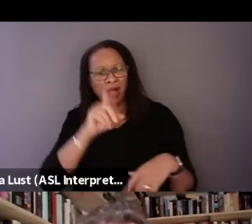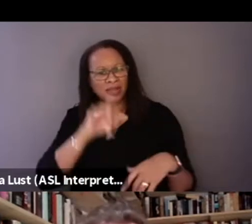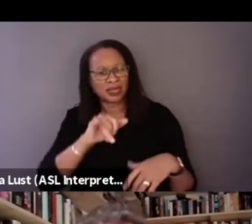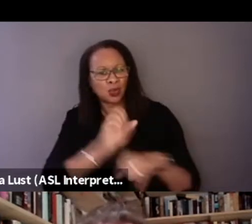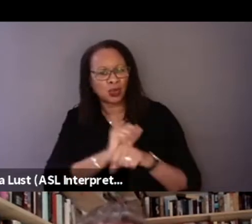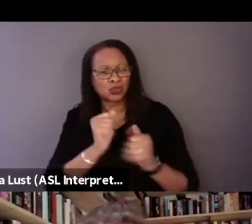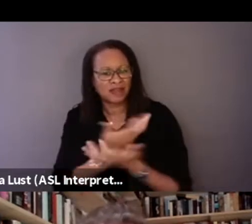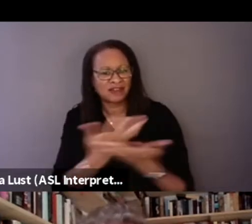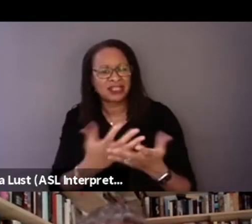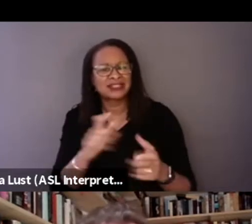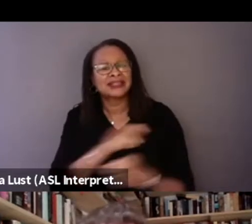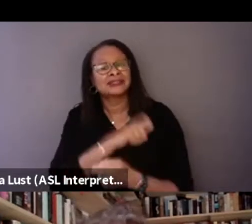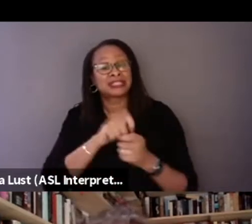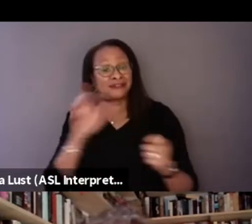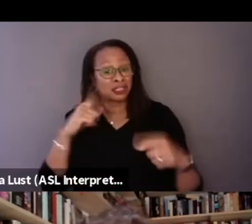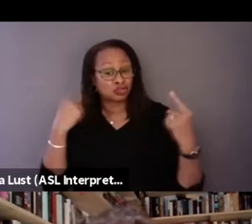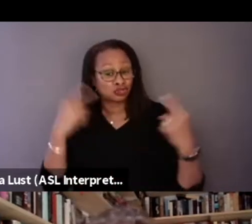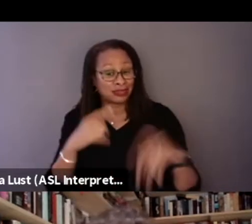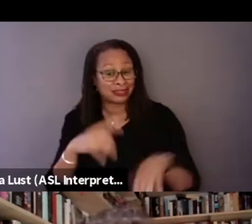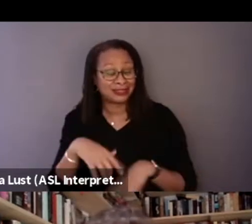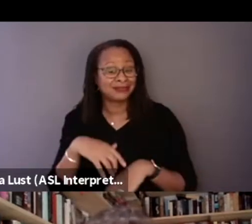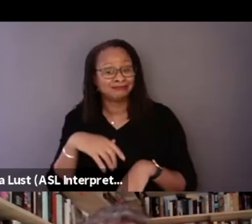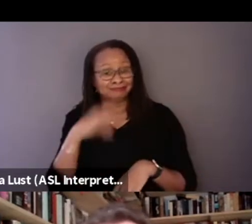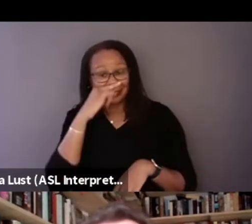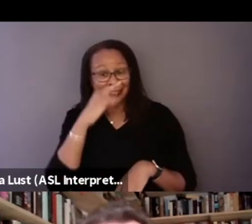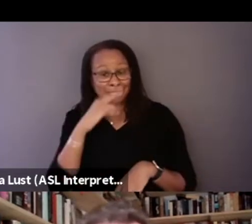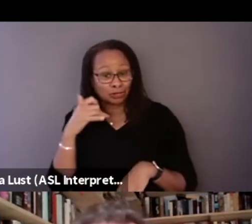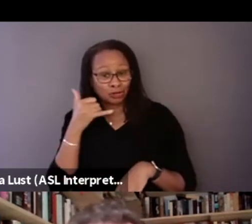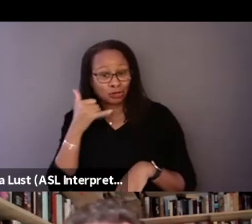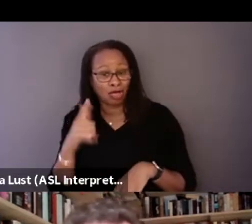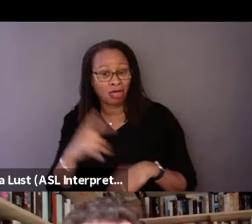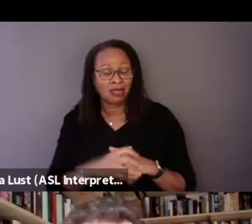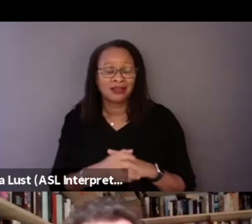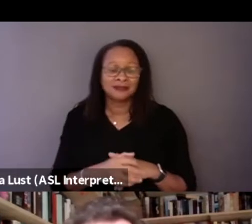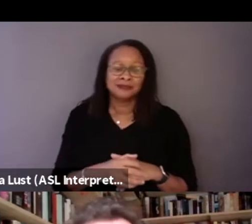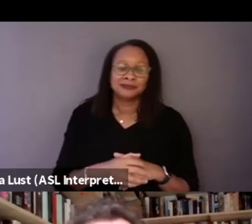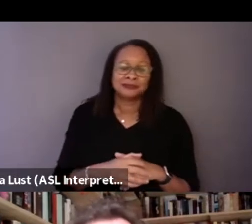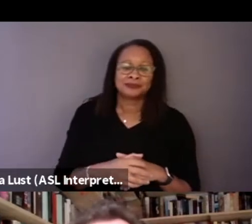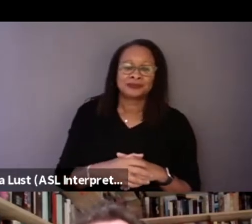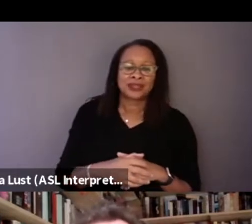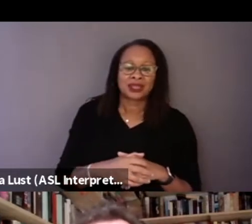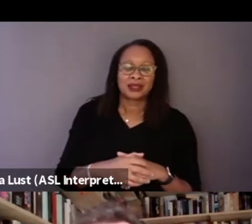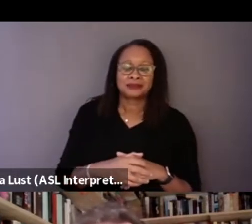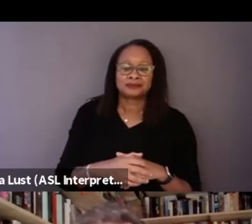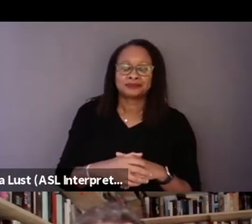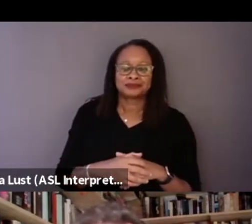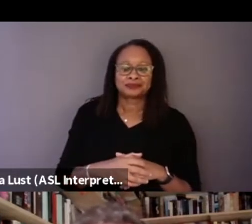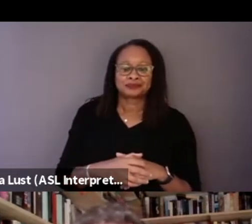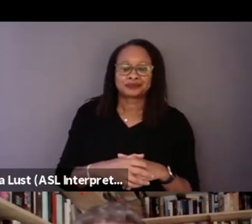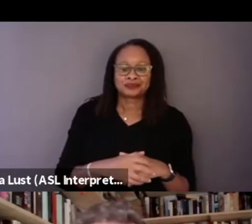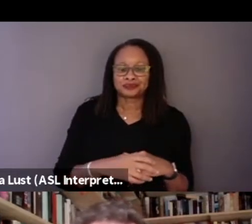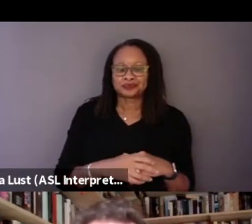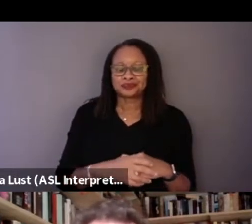Ady, there's how we see ourselves and how others see us. And I'm kind of, I'm wondering what most surprised you about